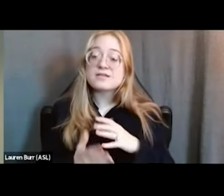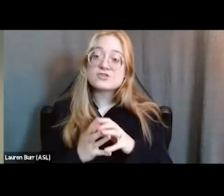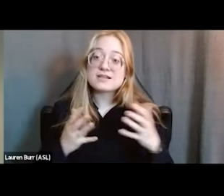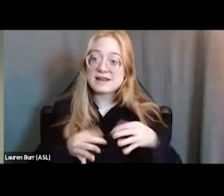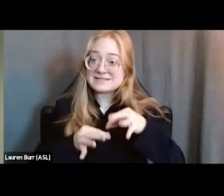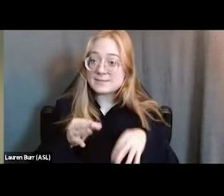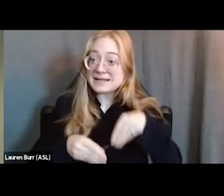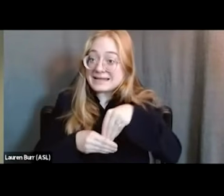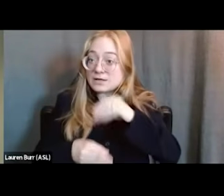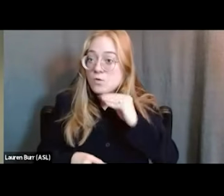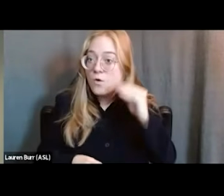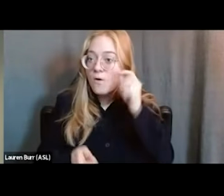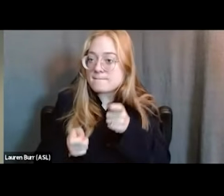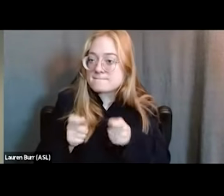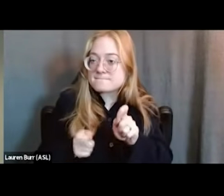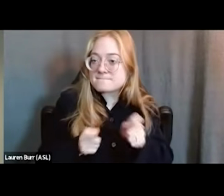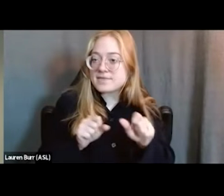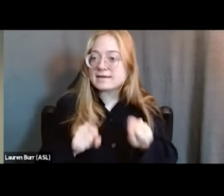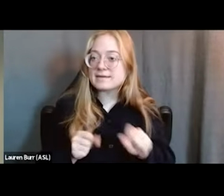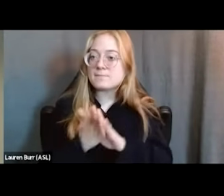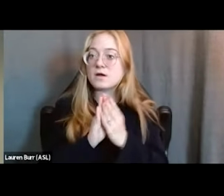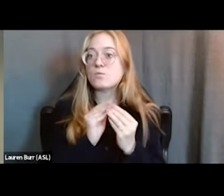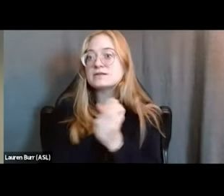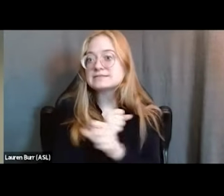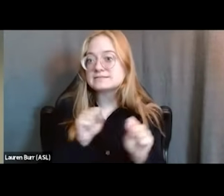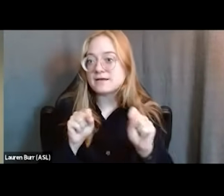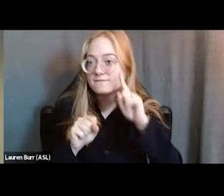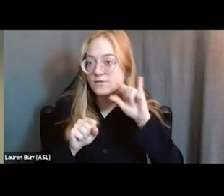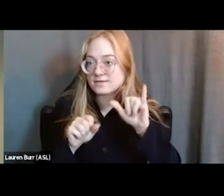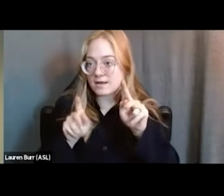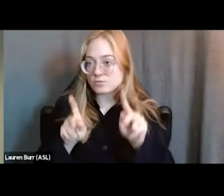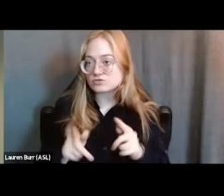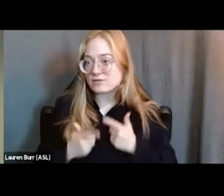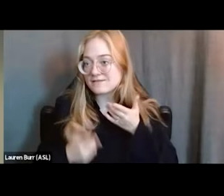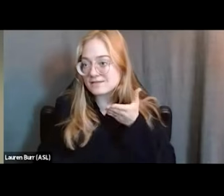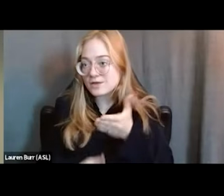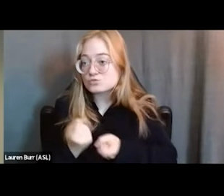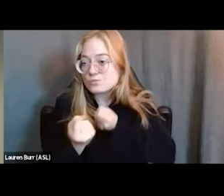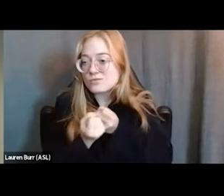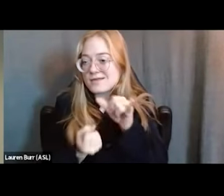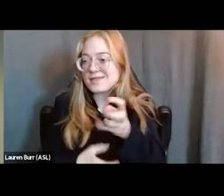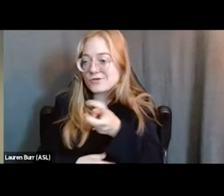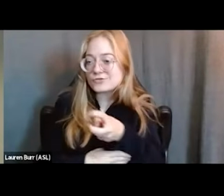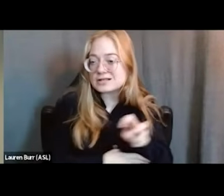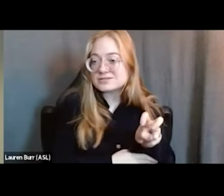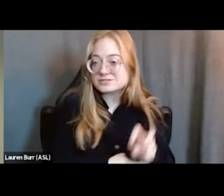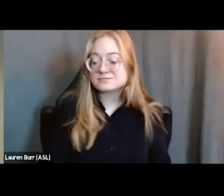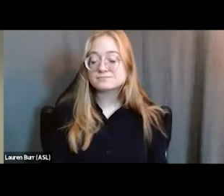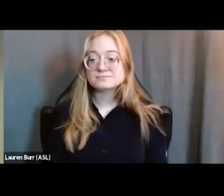that can make the space more safe for the person who is living there and supporting in that transition. And you don't have to figure that out.